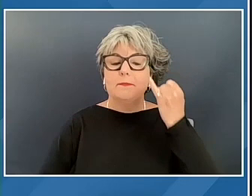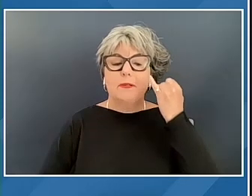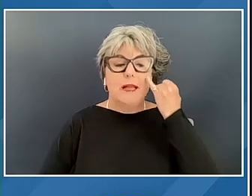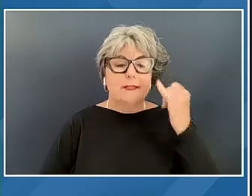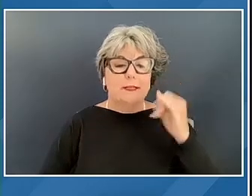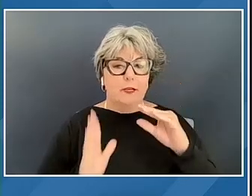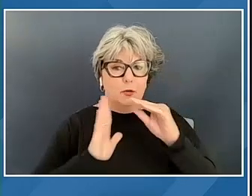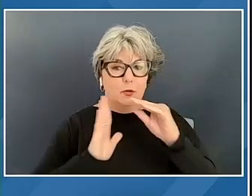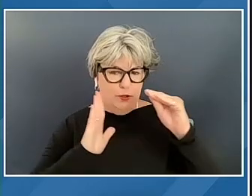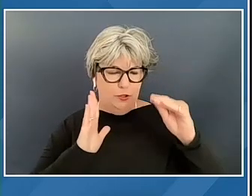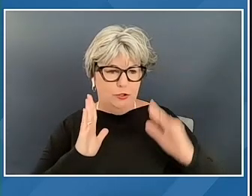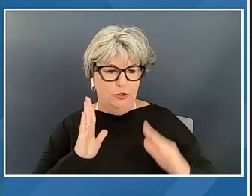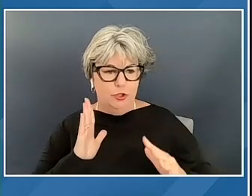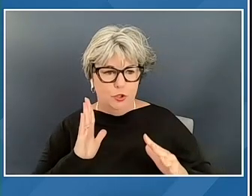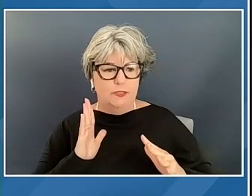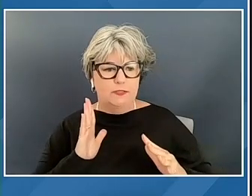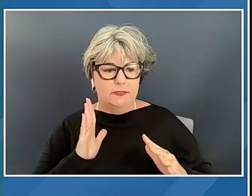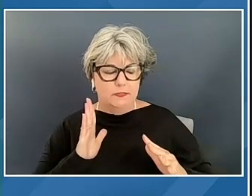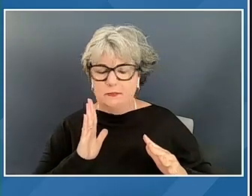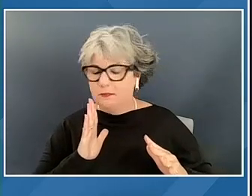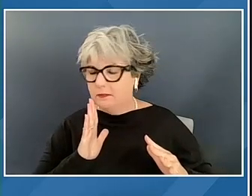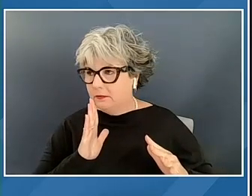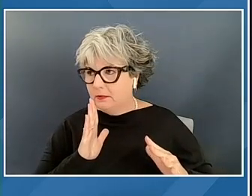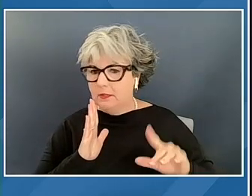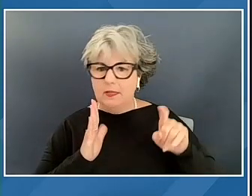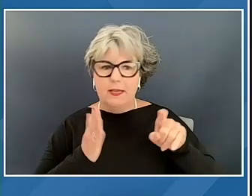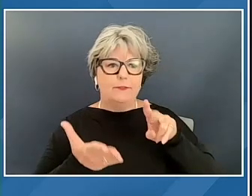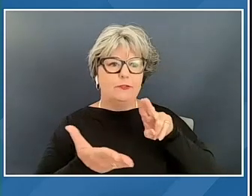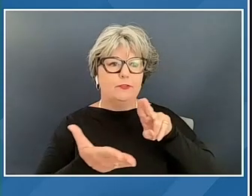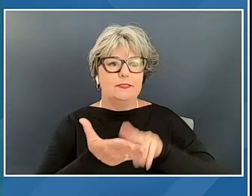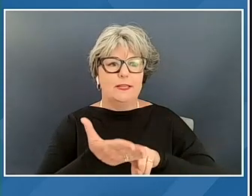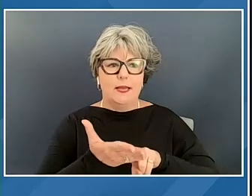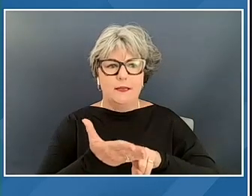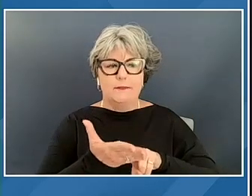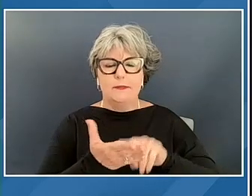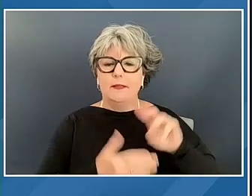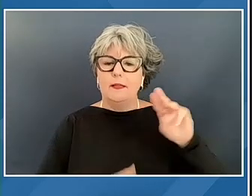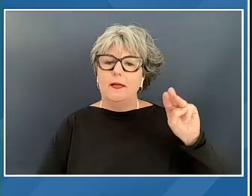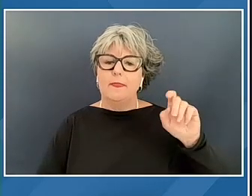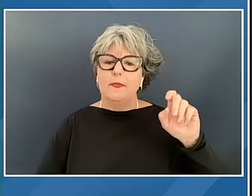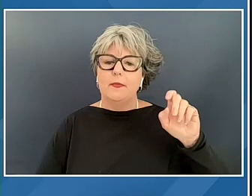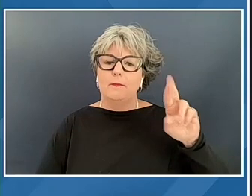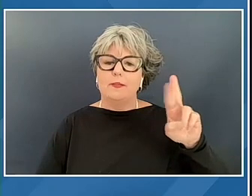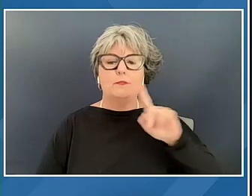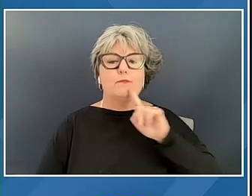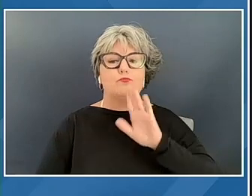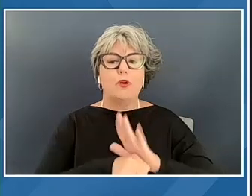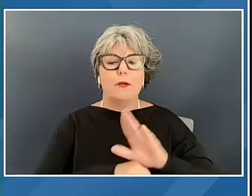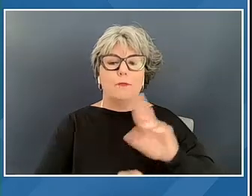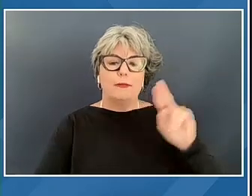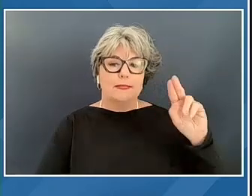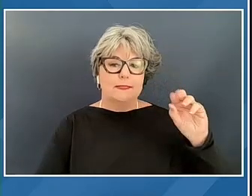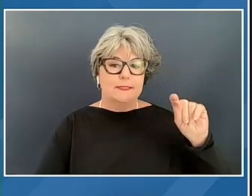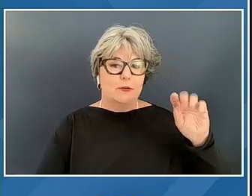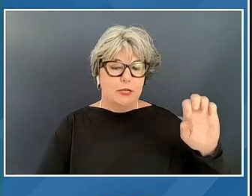immediately- when they have to sign their master promissory note, students can be immediately made aware of or they have the